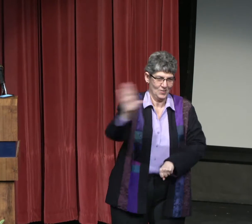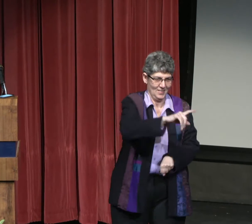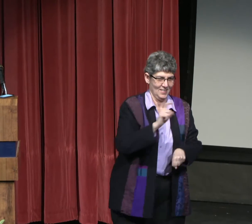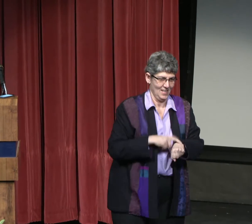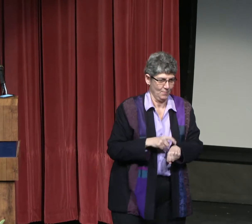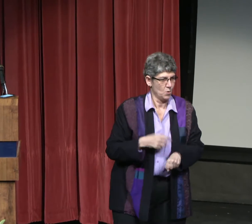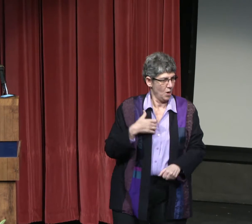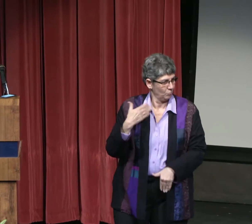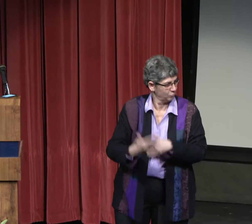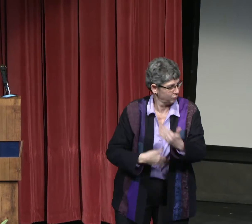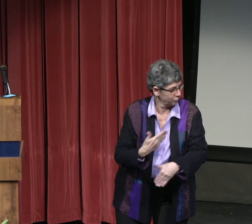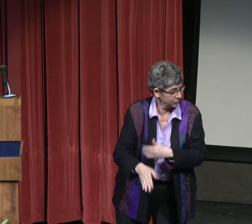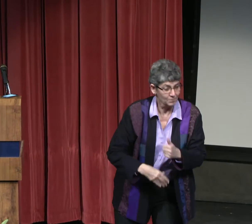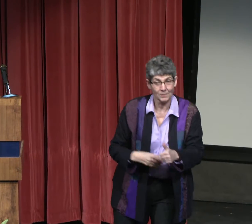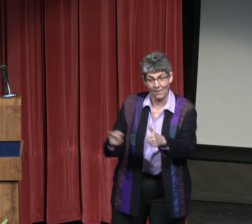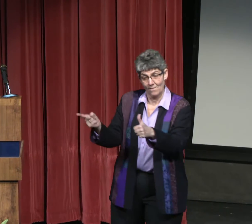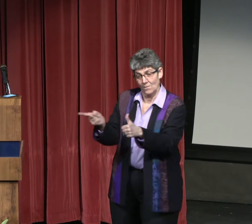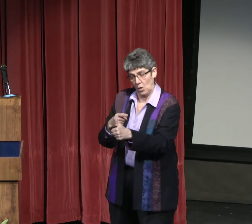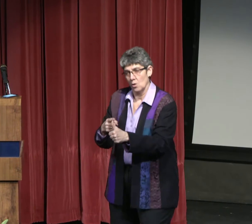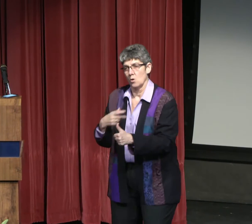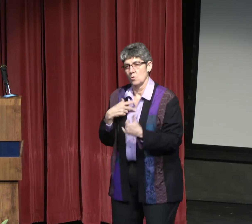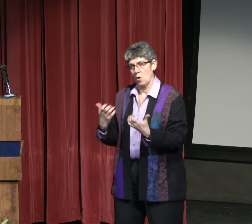The topic today is very interesting and I don't want to take too much of your time, I'd like to keep this moving along.